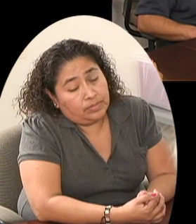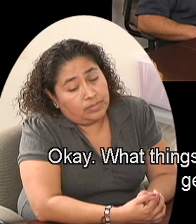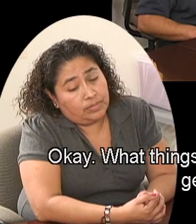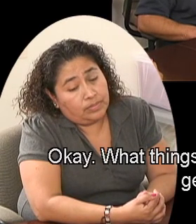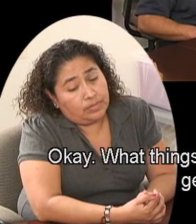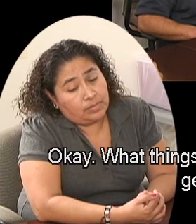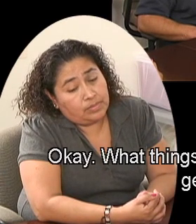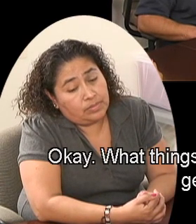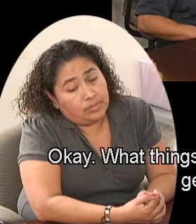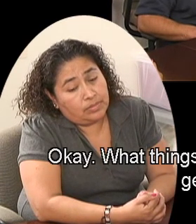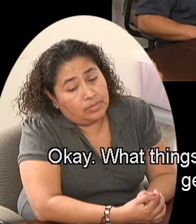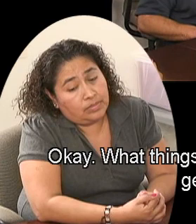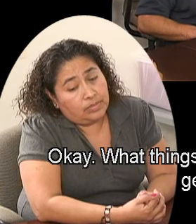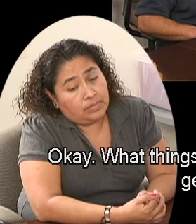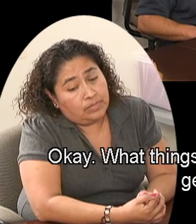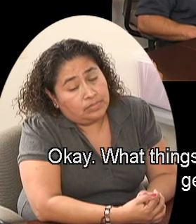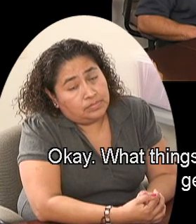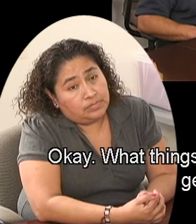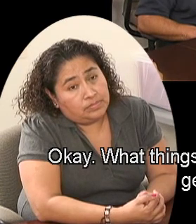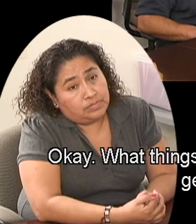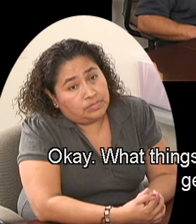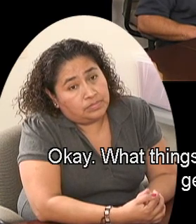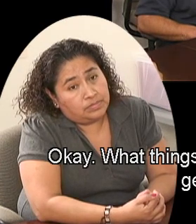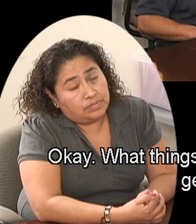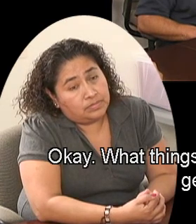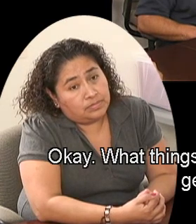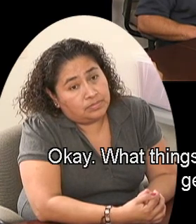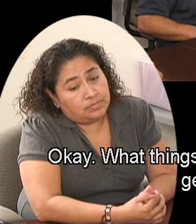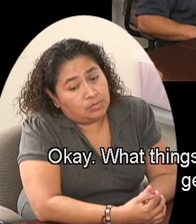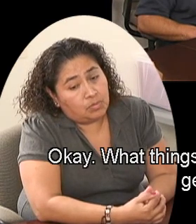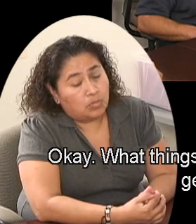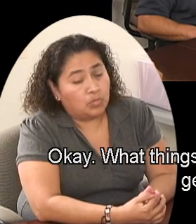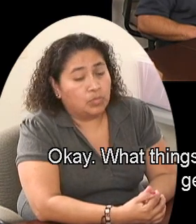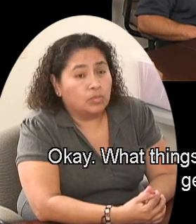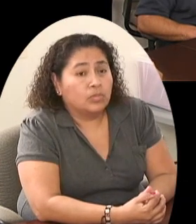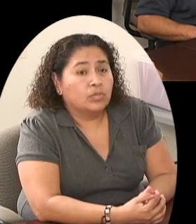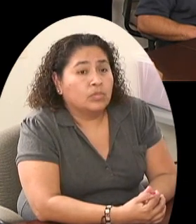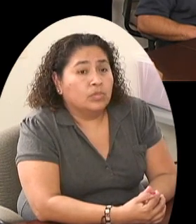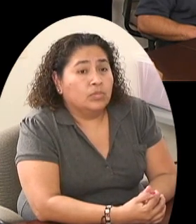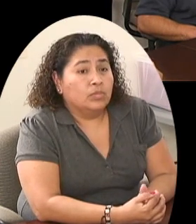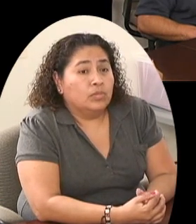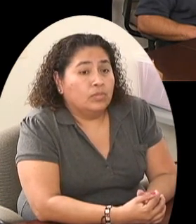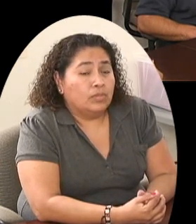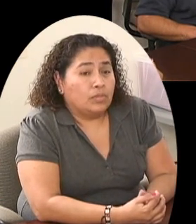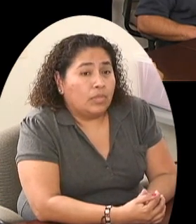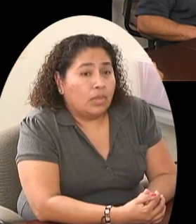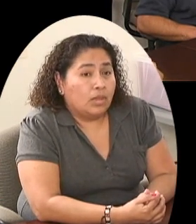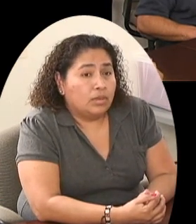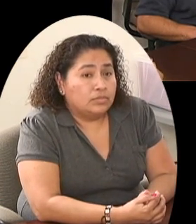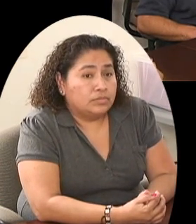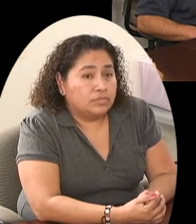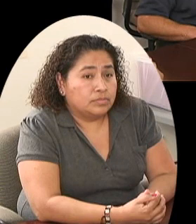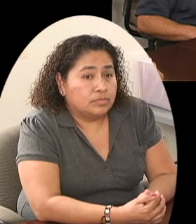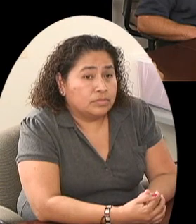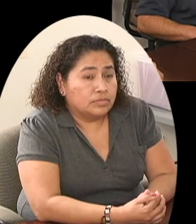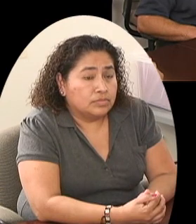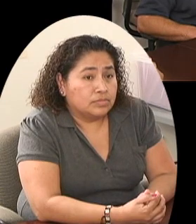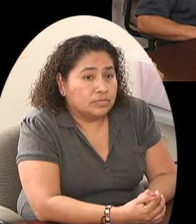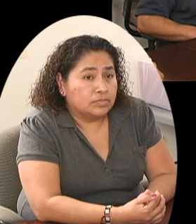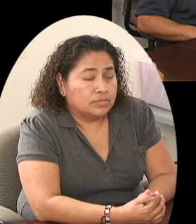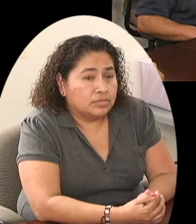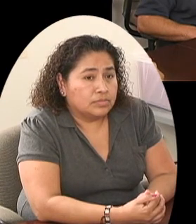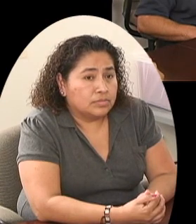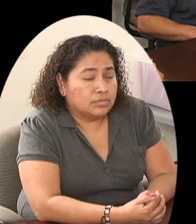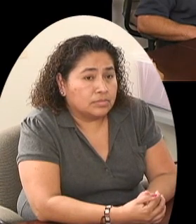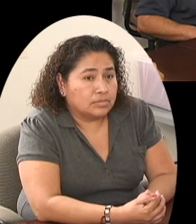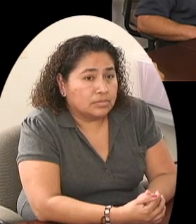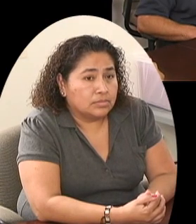Okay. What things cause trouble for you to get work?